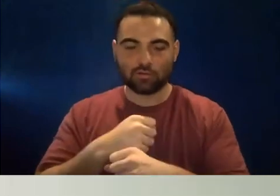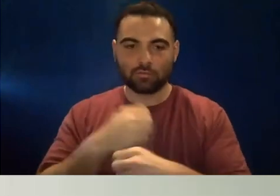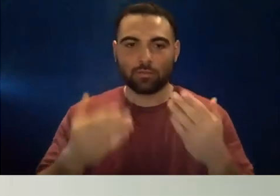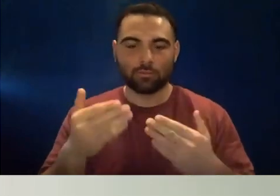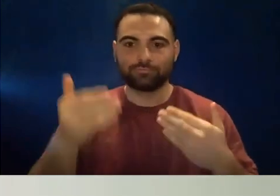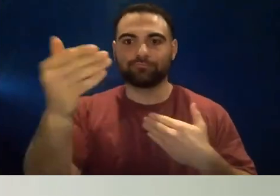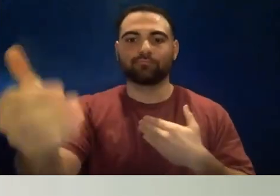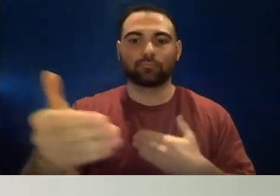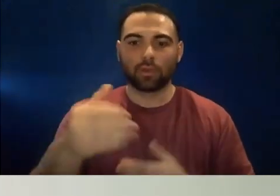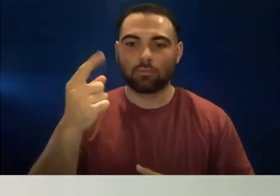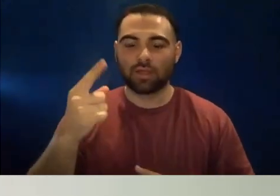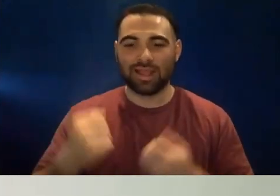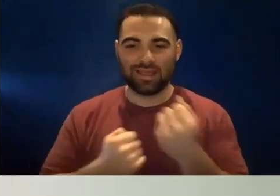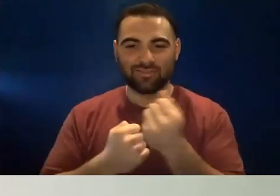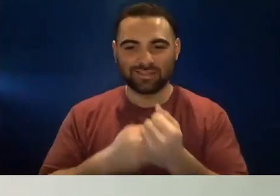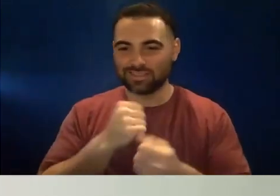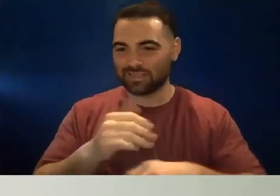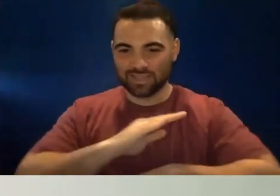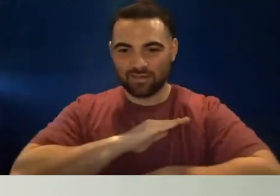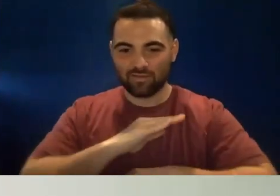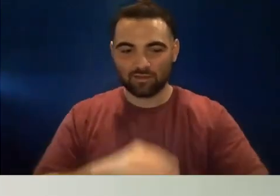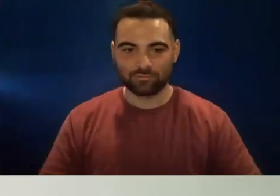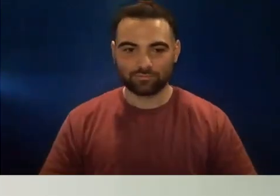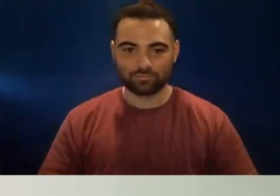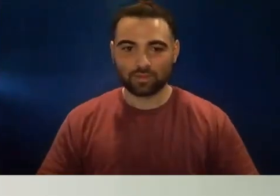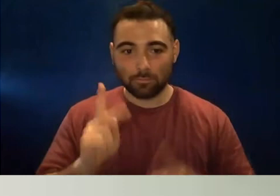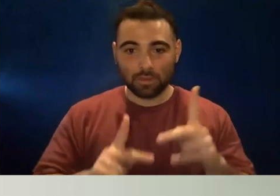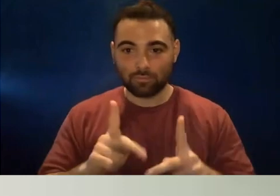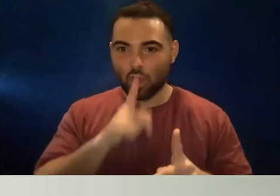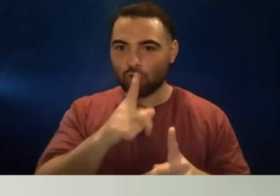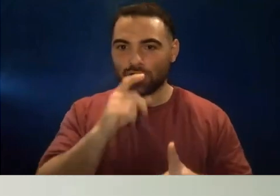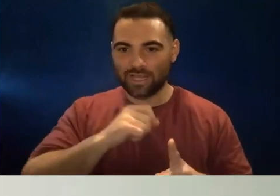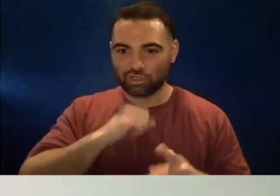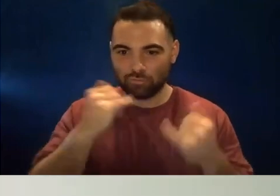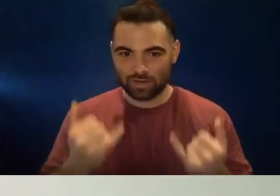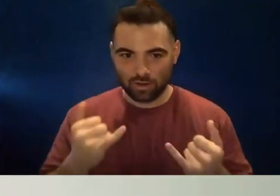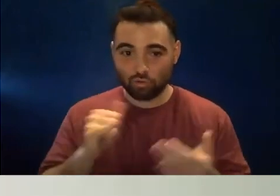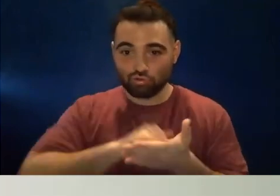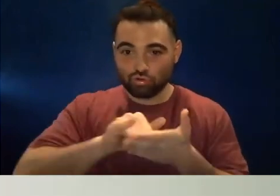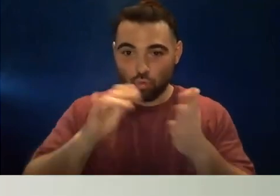are satisfied with that because people are aging right now, and New Yorkers are getting older and the incidence